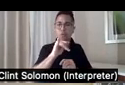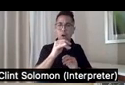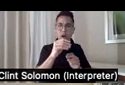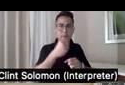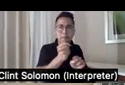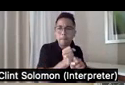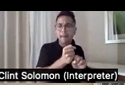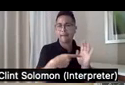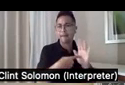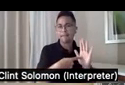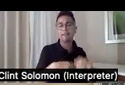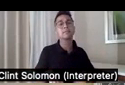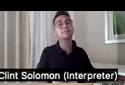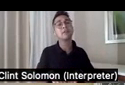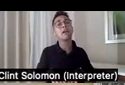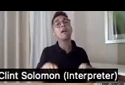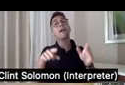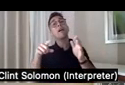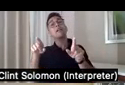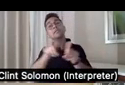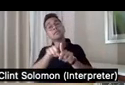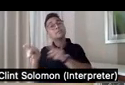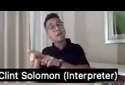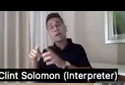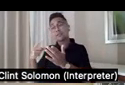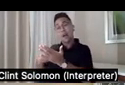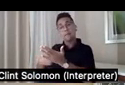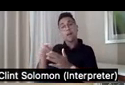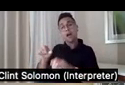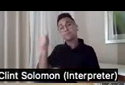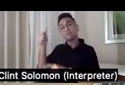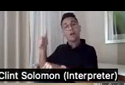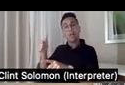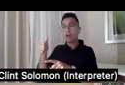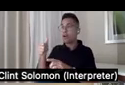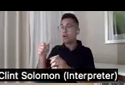but sometimes we learn through observation without any special effort we just sort of